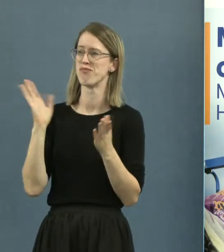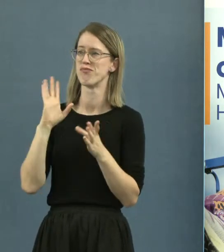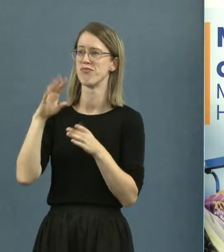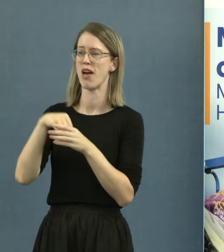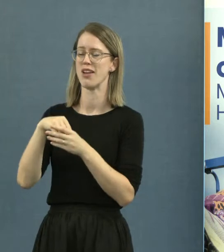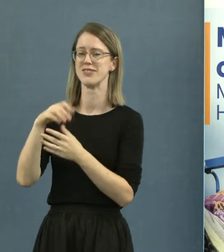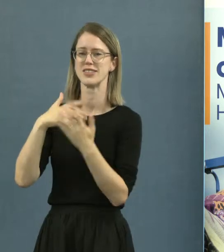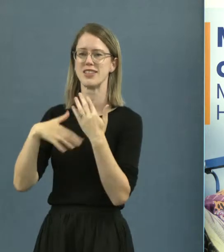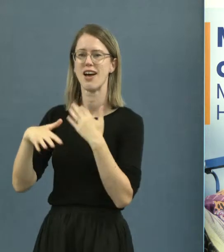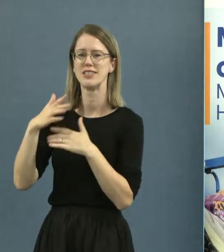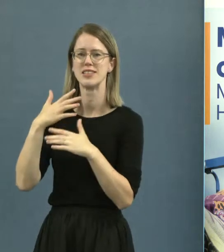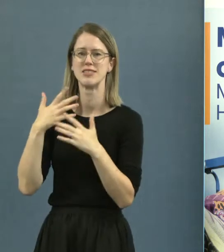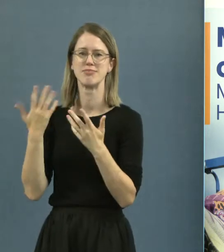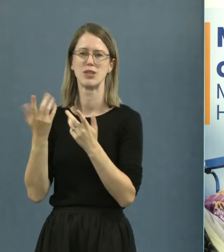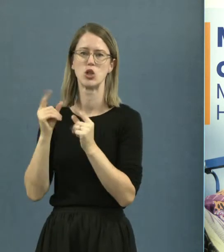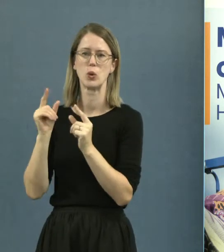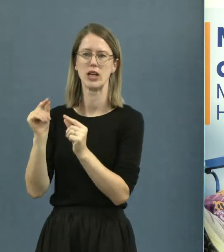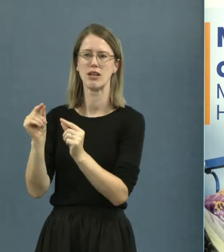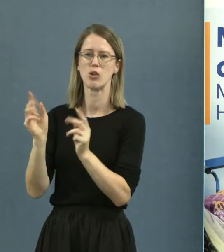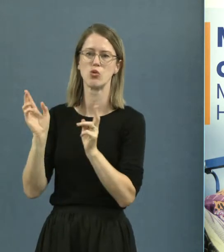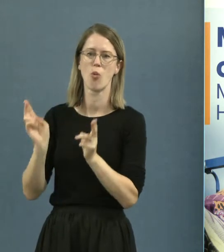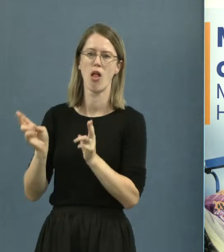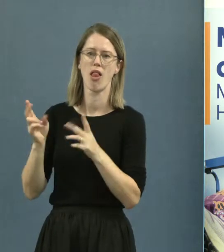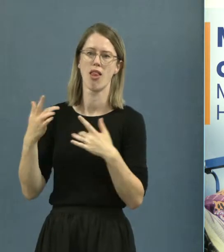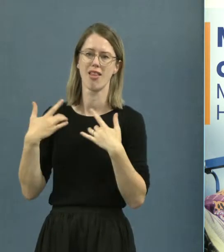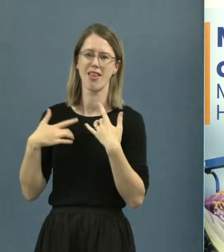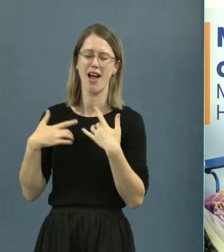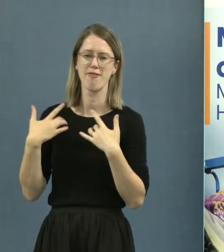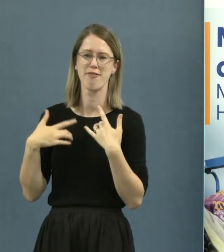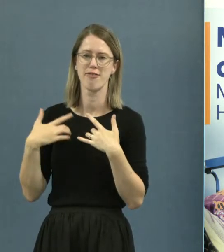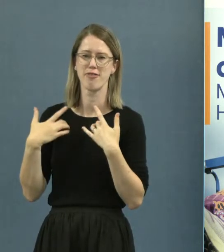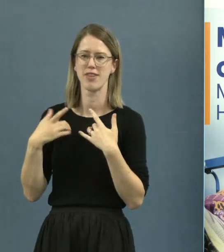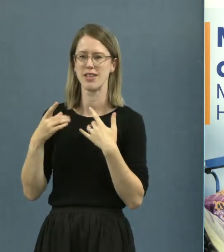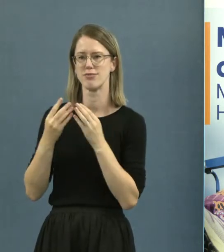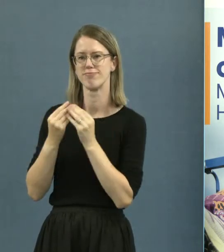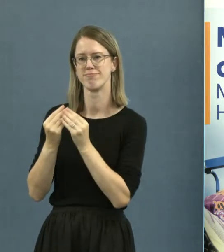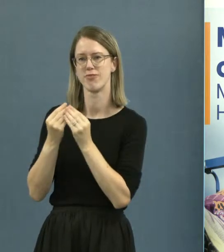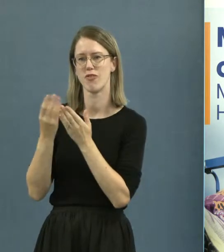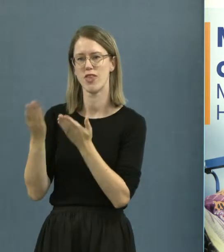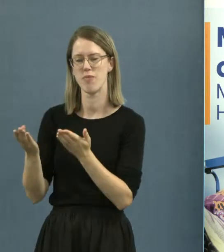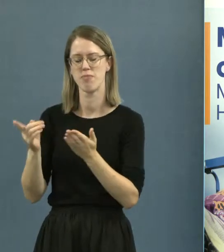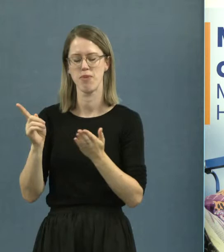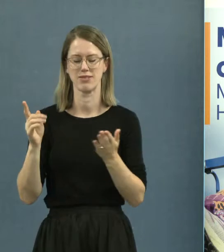be part of society, and be able to do the things that add value